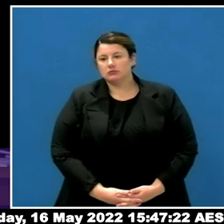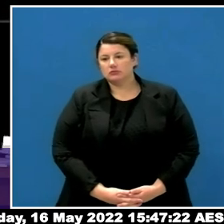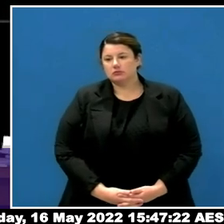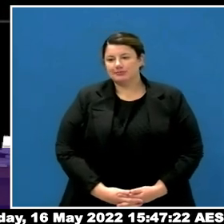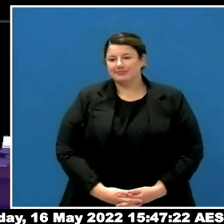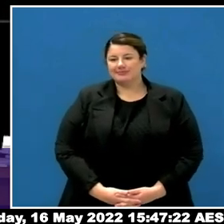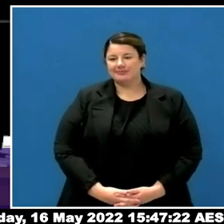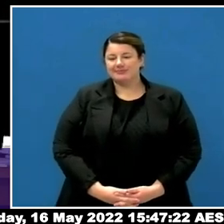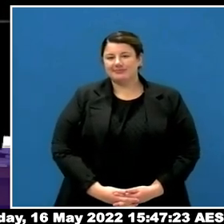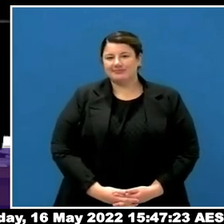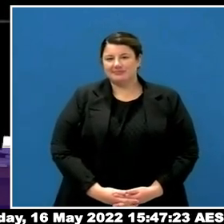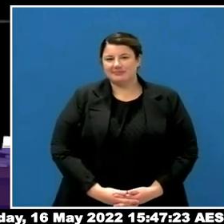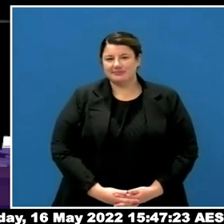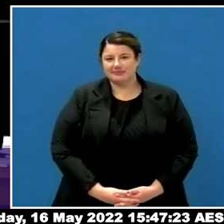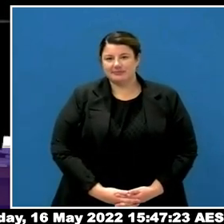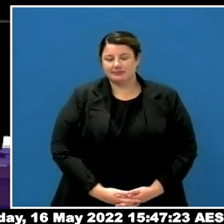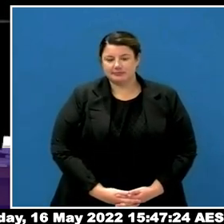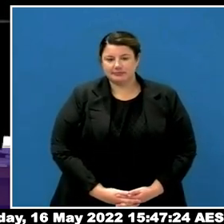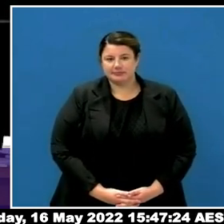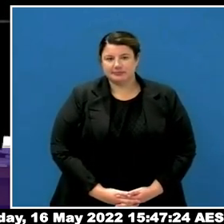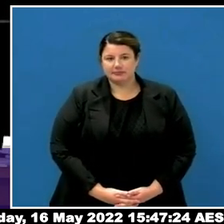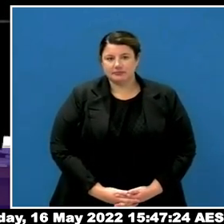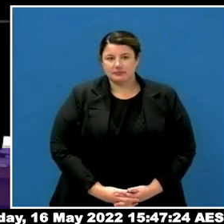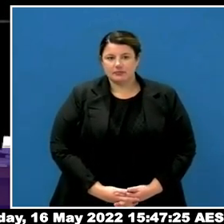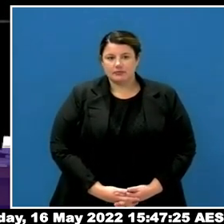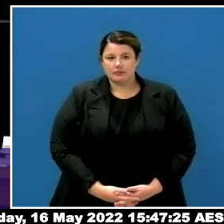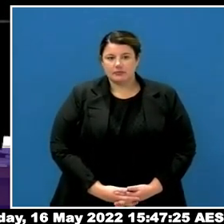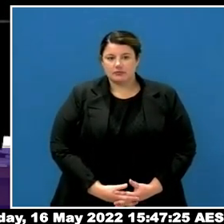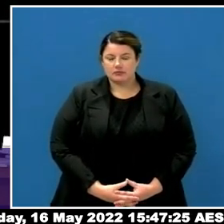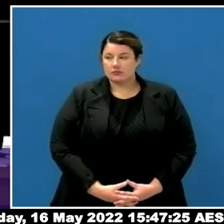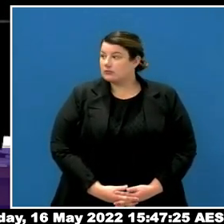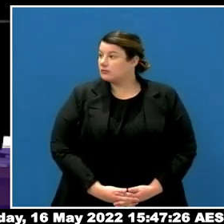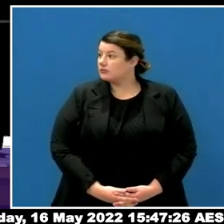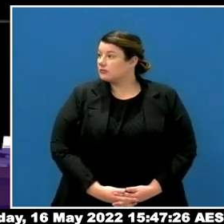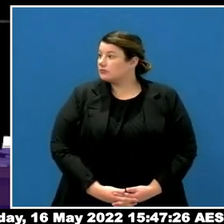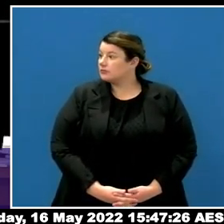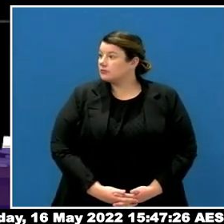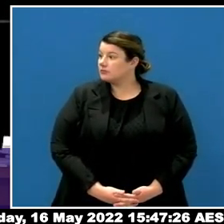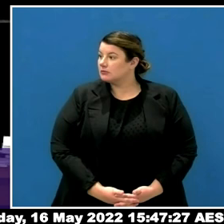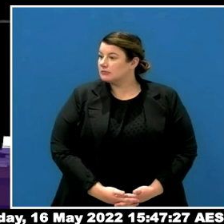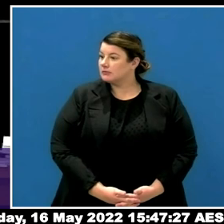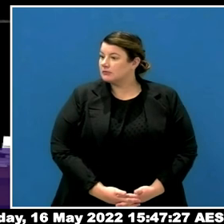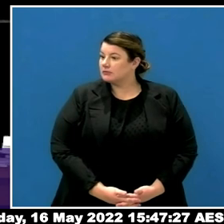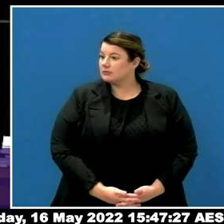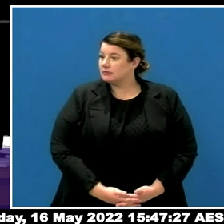Just that front page.